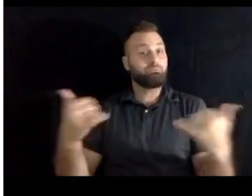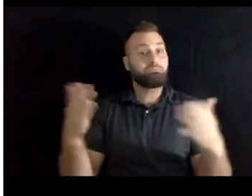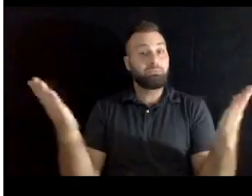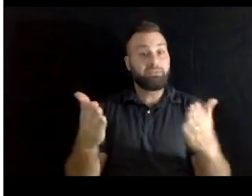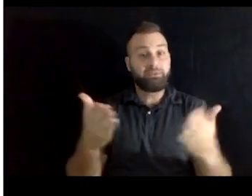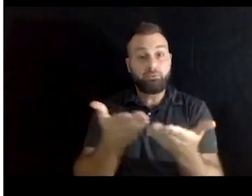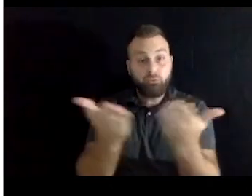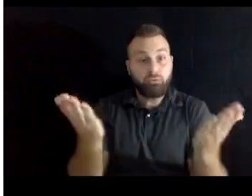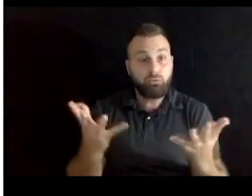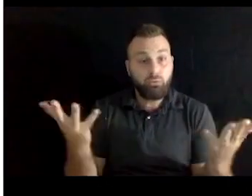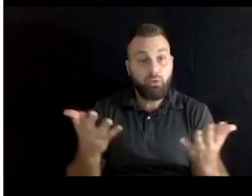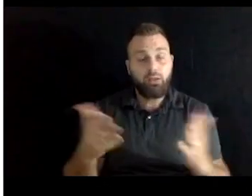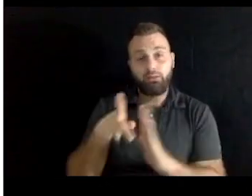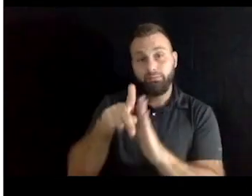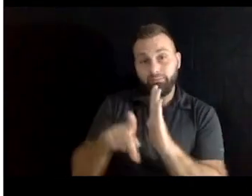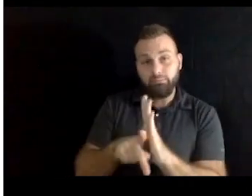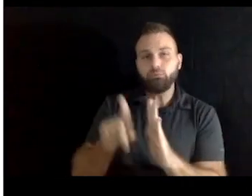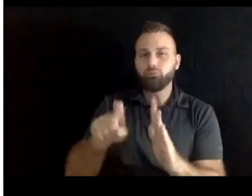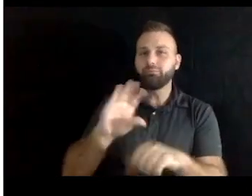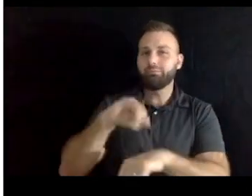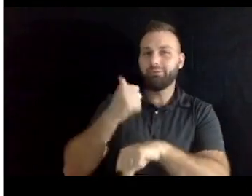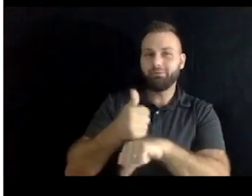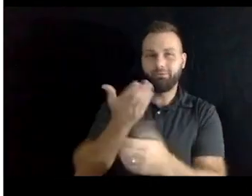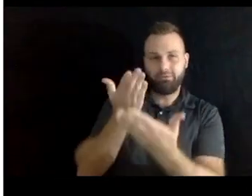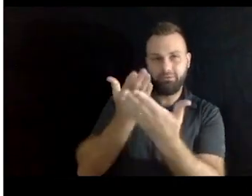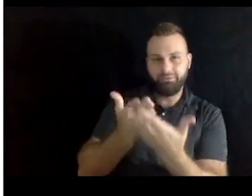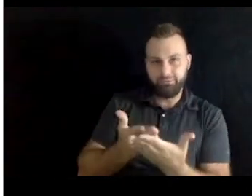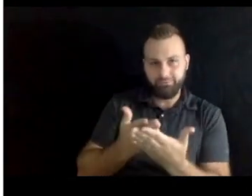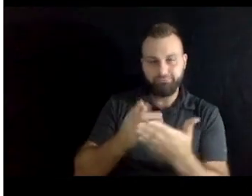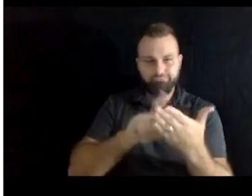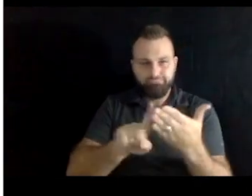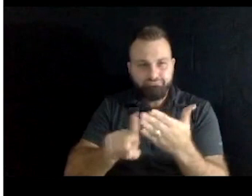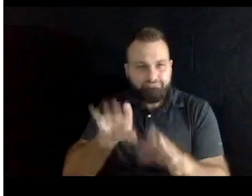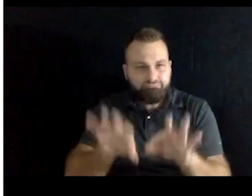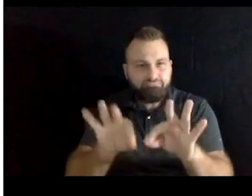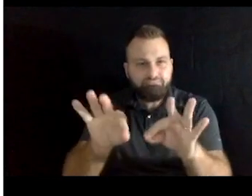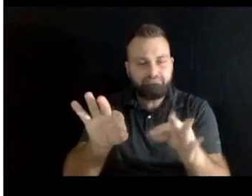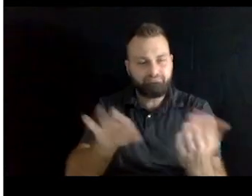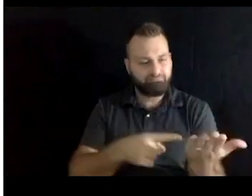tonight is that policy should be grounded in evidence. When we make policy decisions,